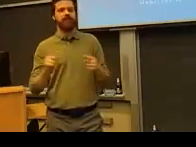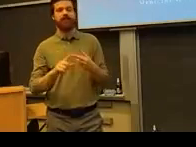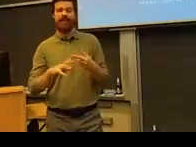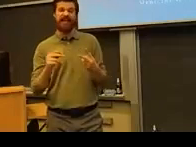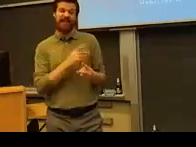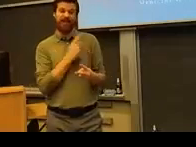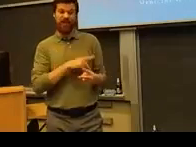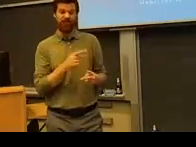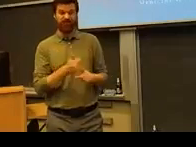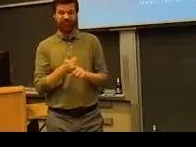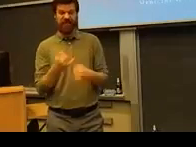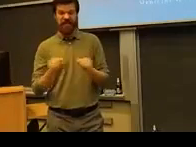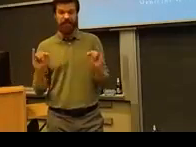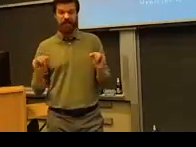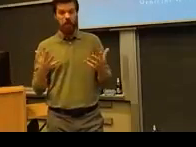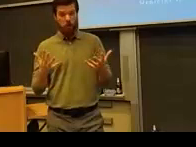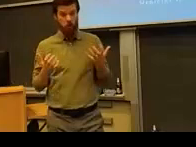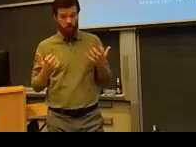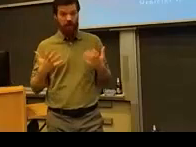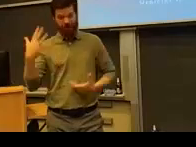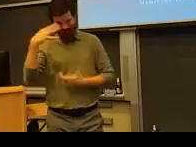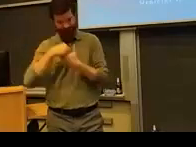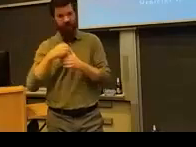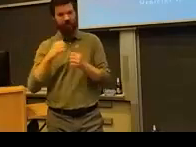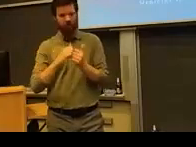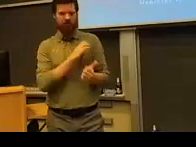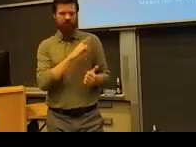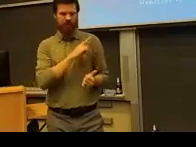all independent and um want to be involved in their central line care so kind of teaching